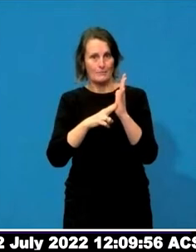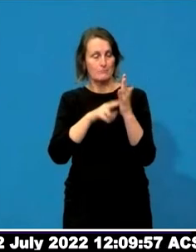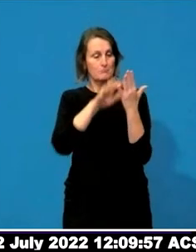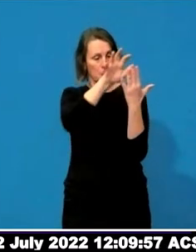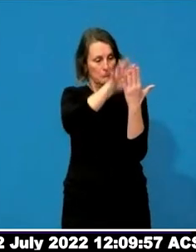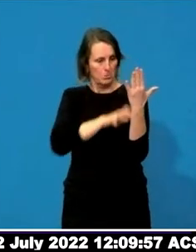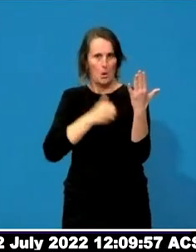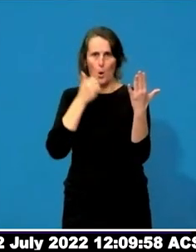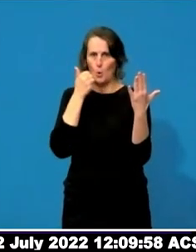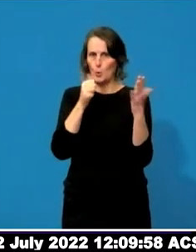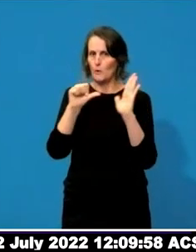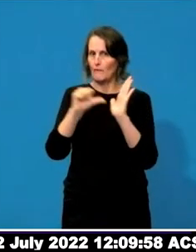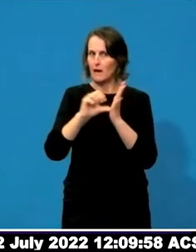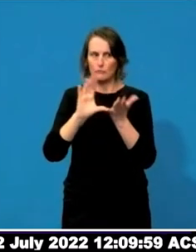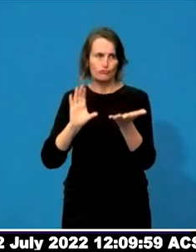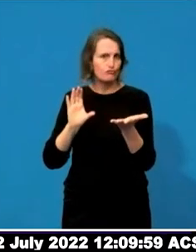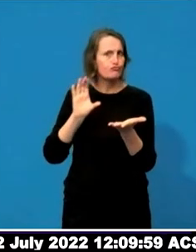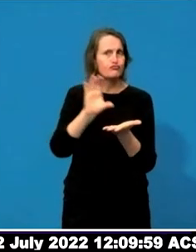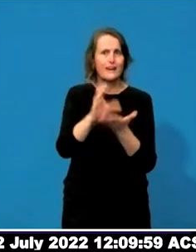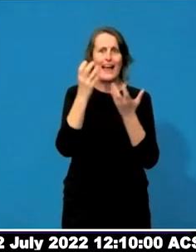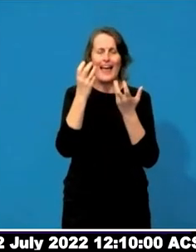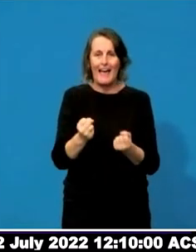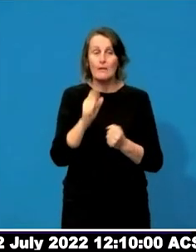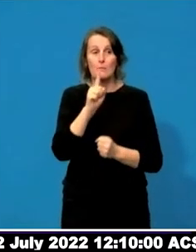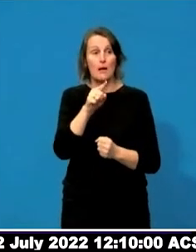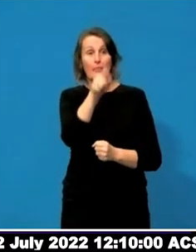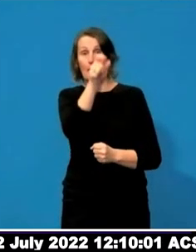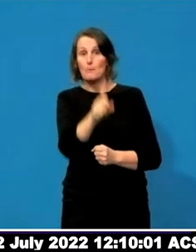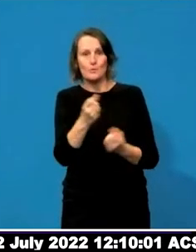but because the person didn't have a permanent address,